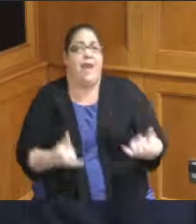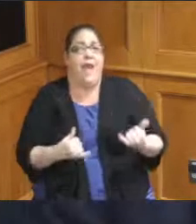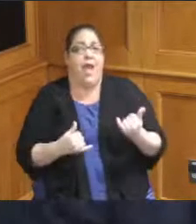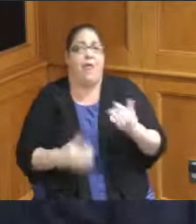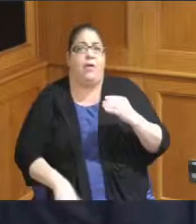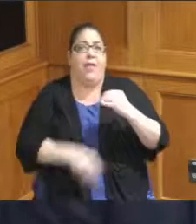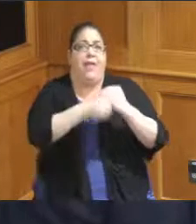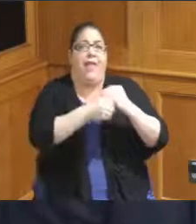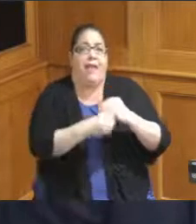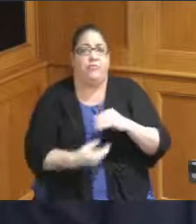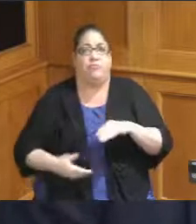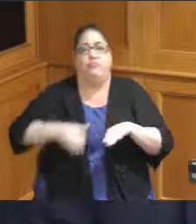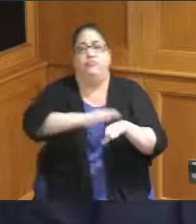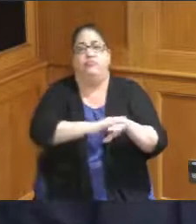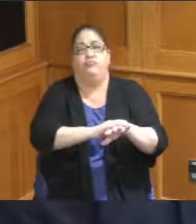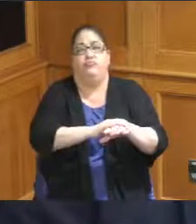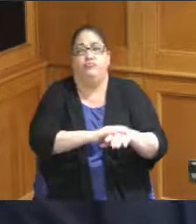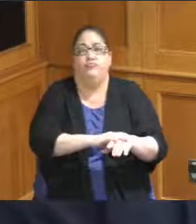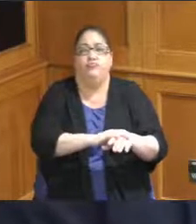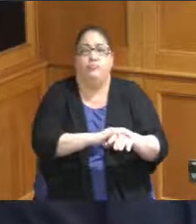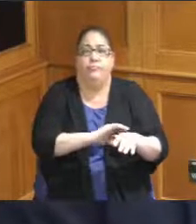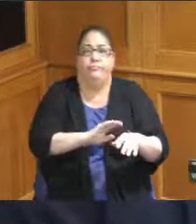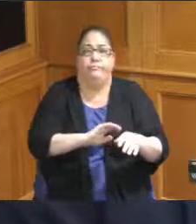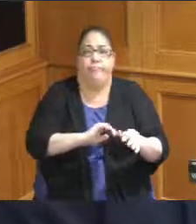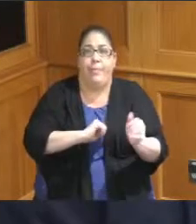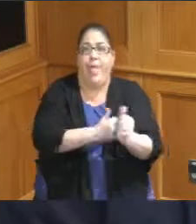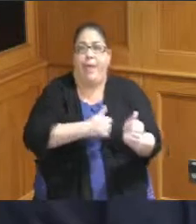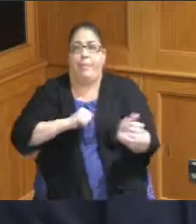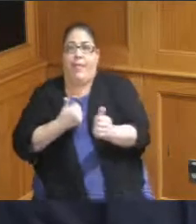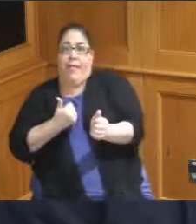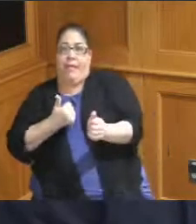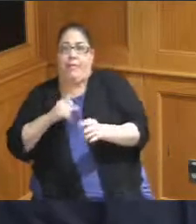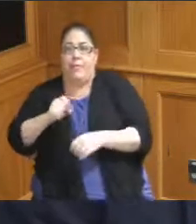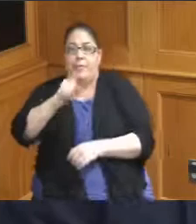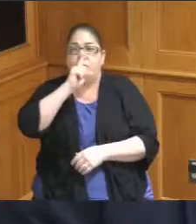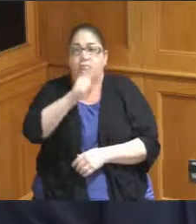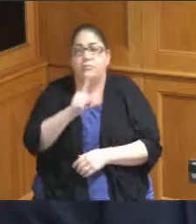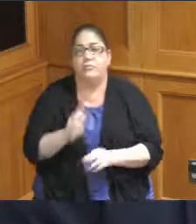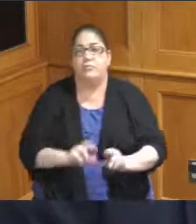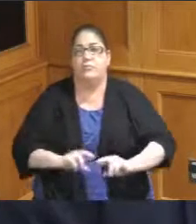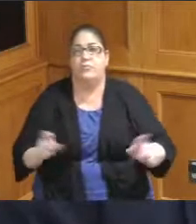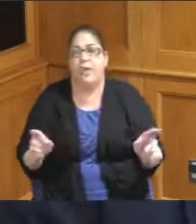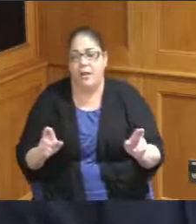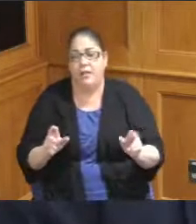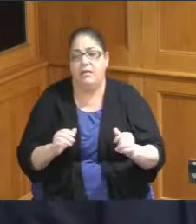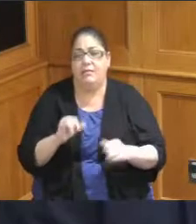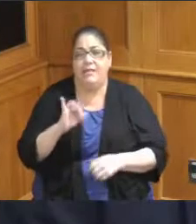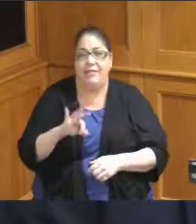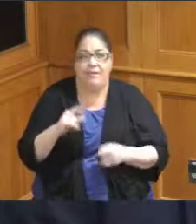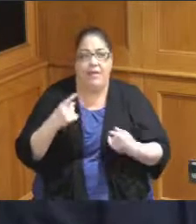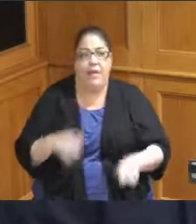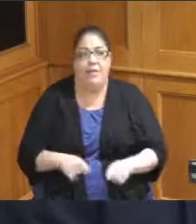protocol that would make you know it make sure that that redundant system has started to pick